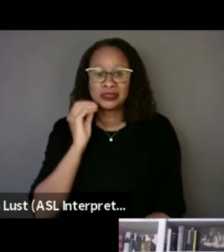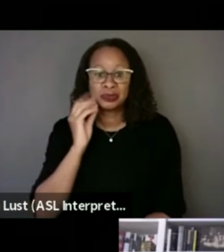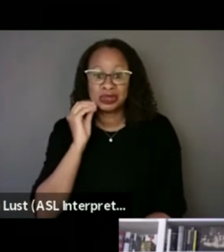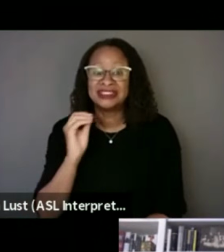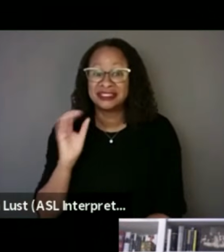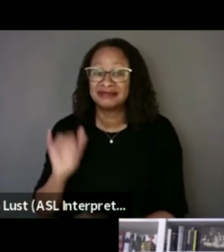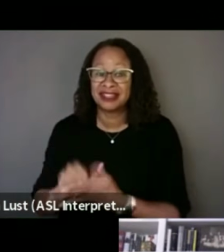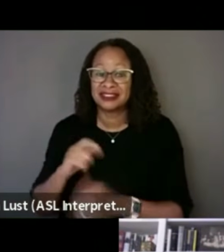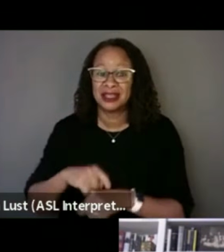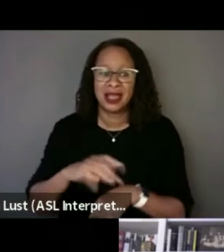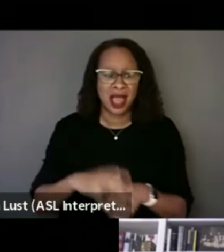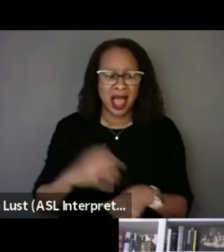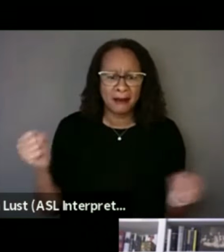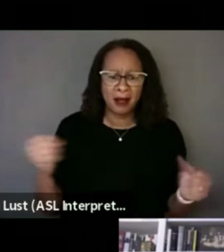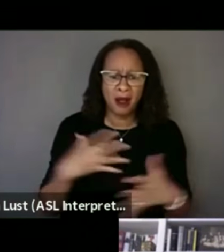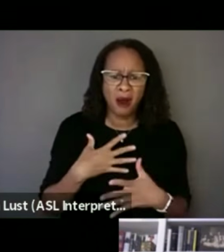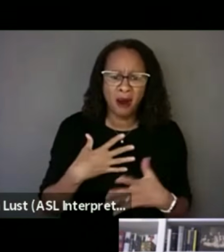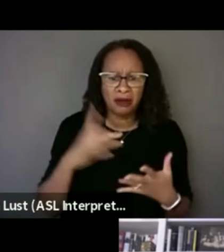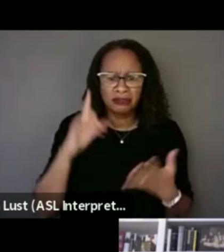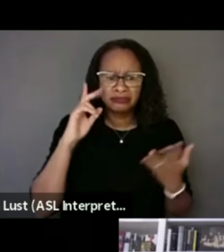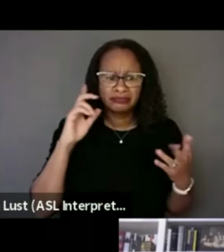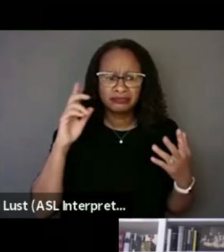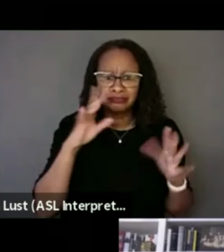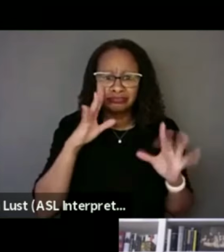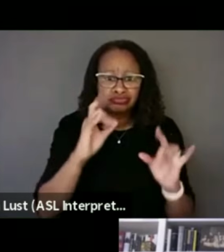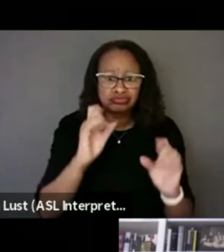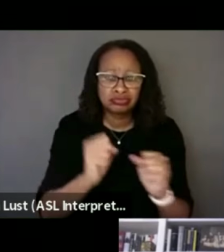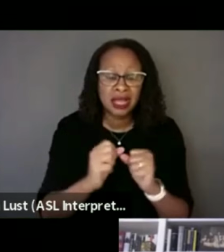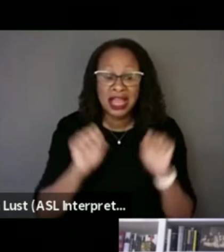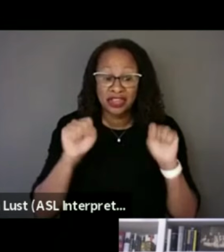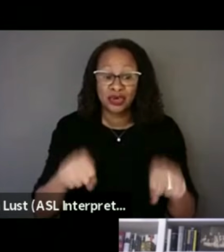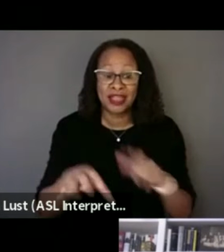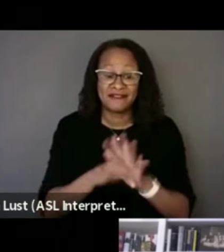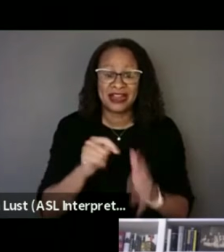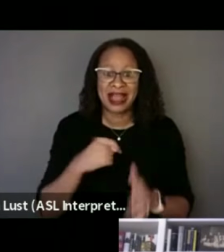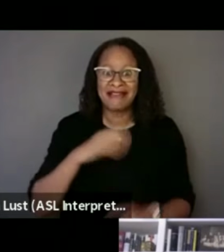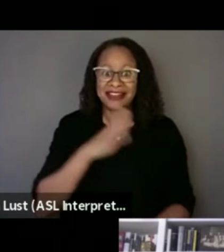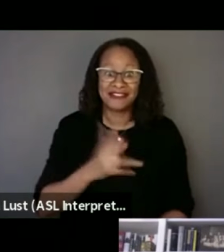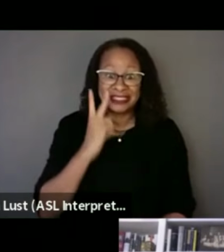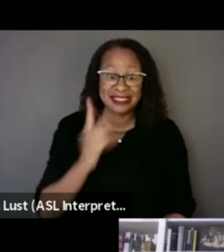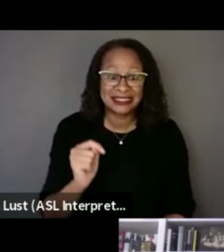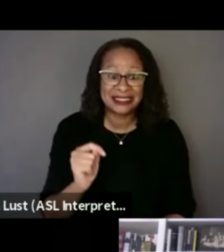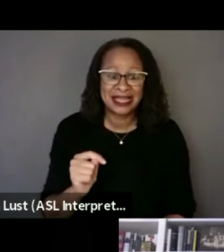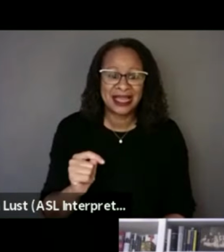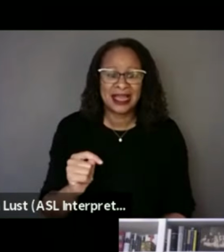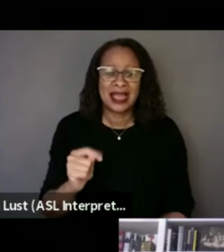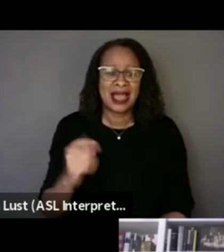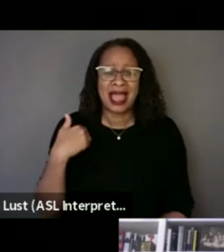So I'm curious, what was the movie that you made? You couldn't find it. I have never seen it. I hear I have like cameos in the background and stuff,